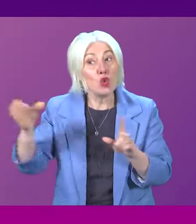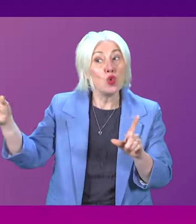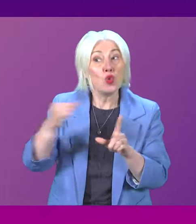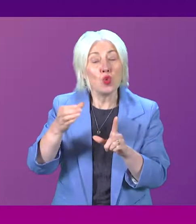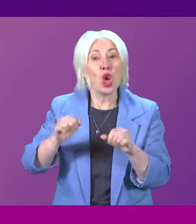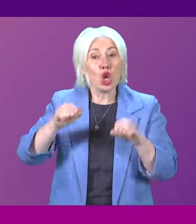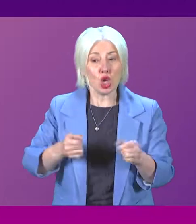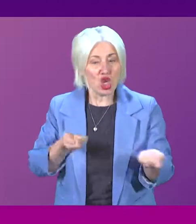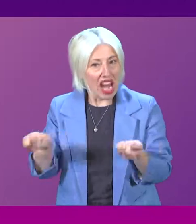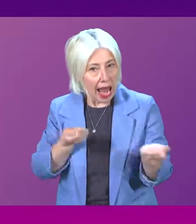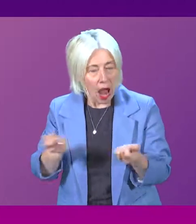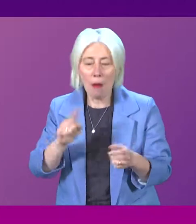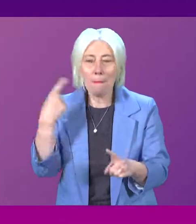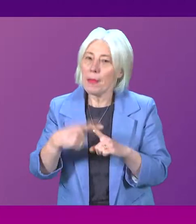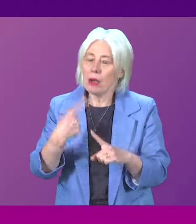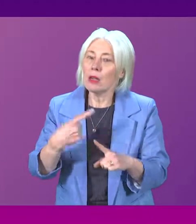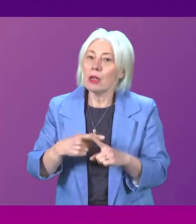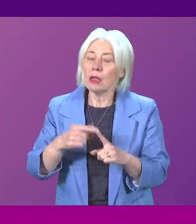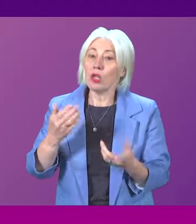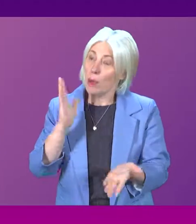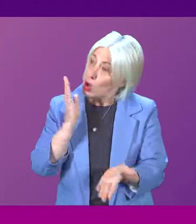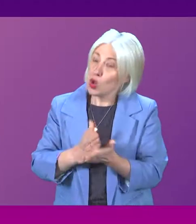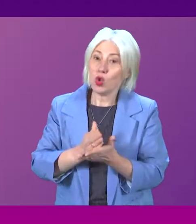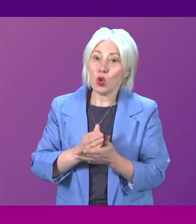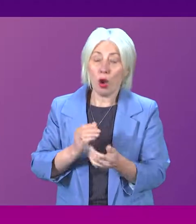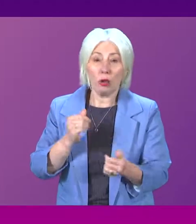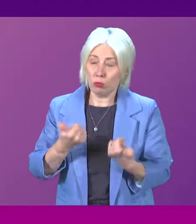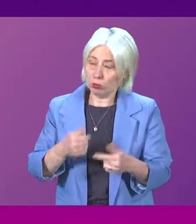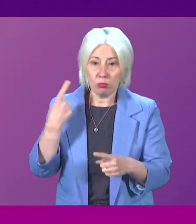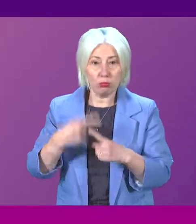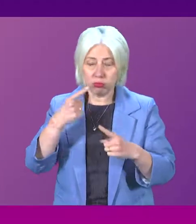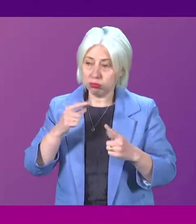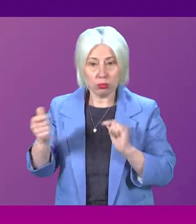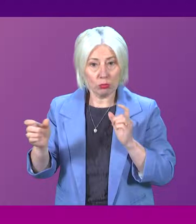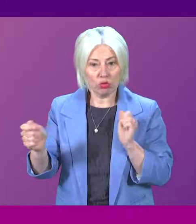as a matter of urgency, in order to ensure a swift and successful transition.